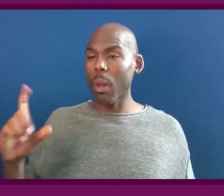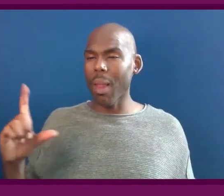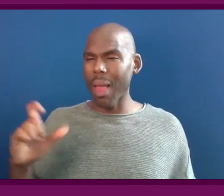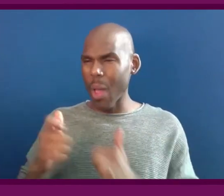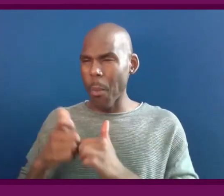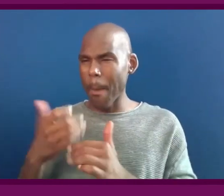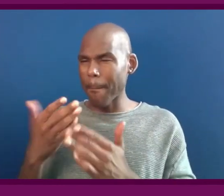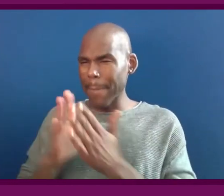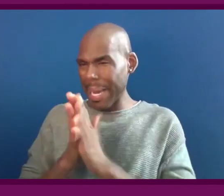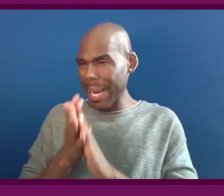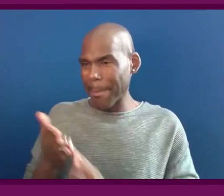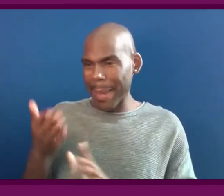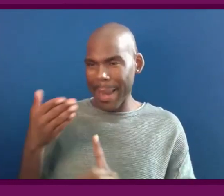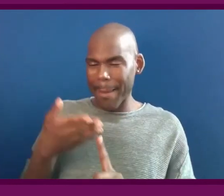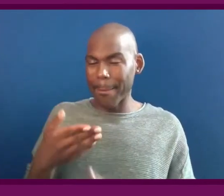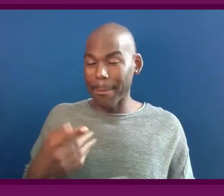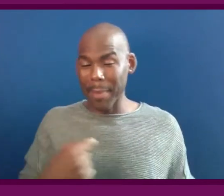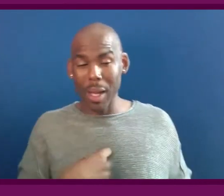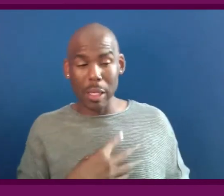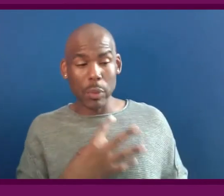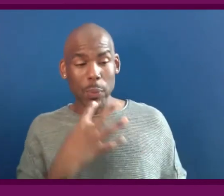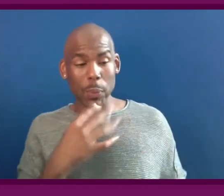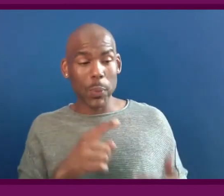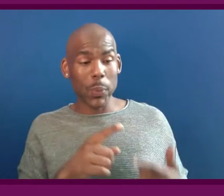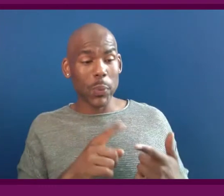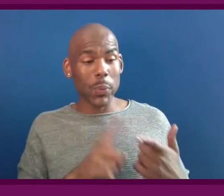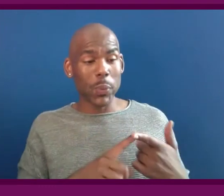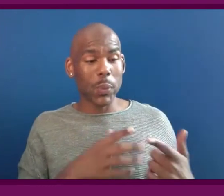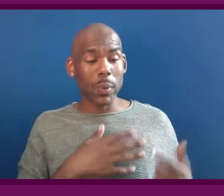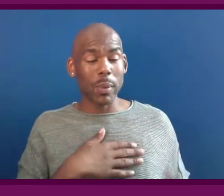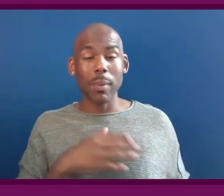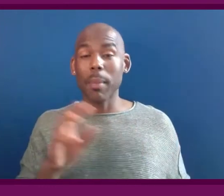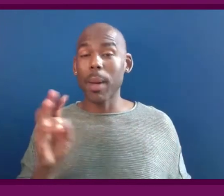I actually talk about this with, I believe it's my Gen Z-ers and my millennials.